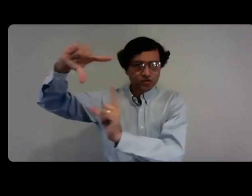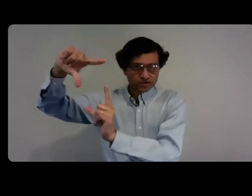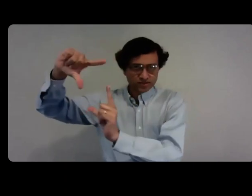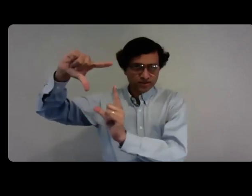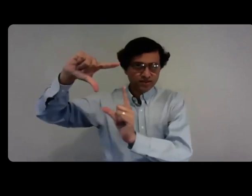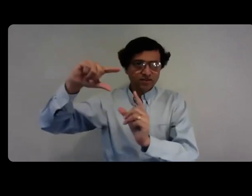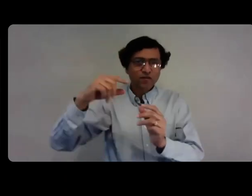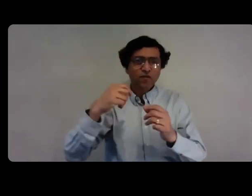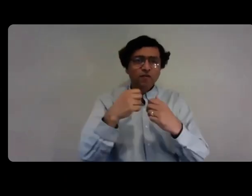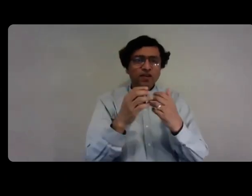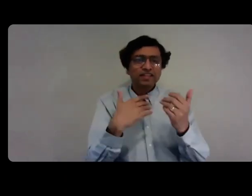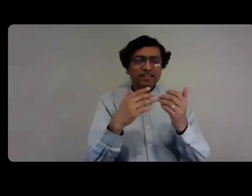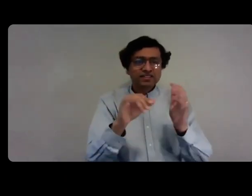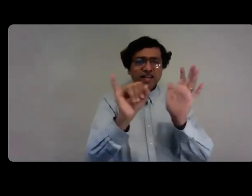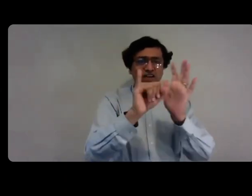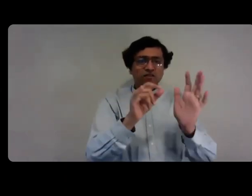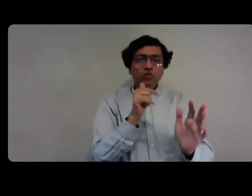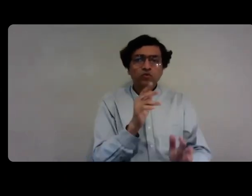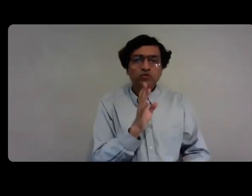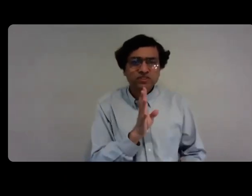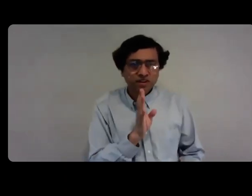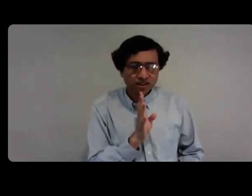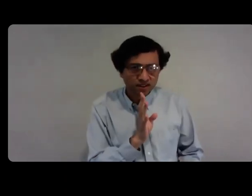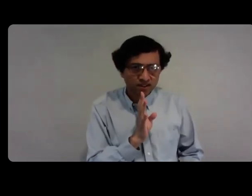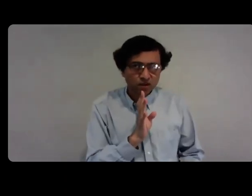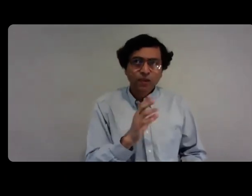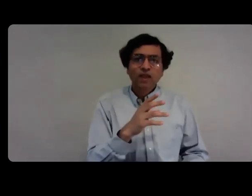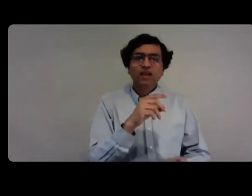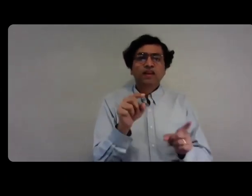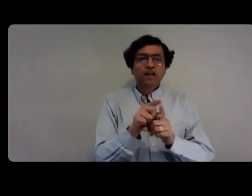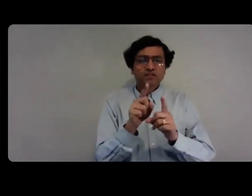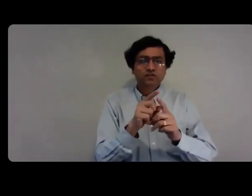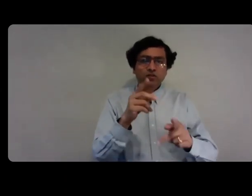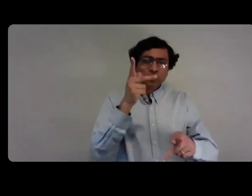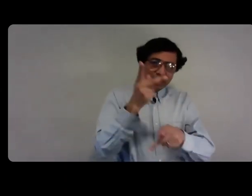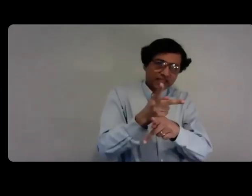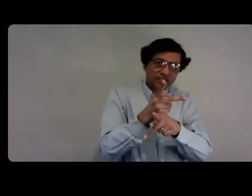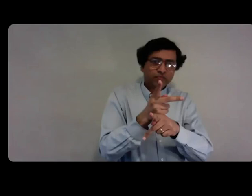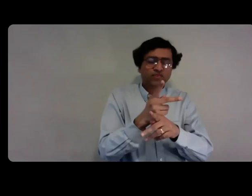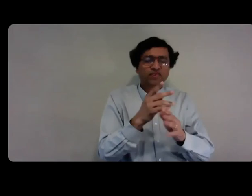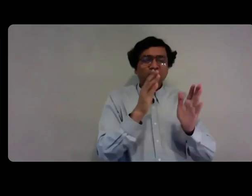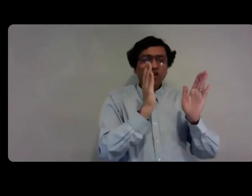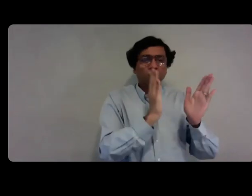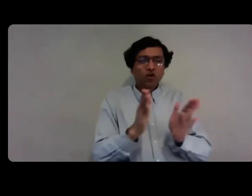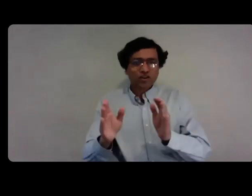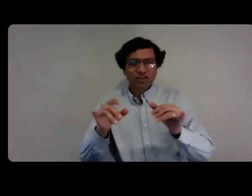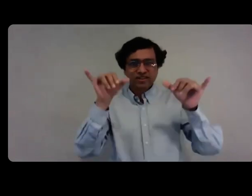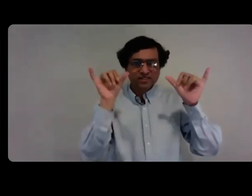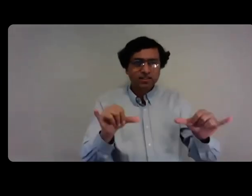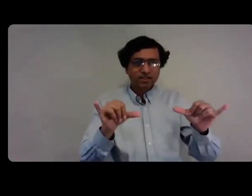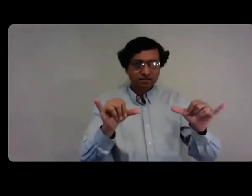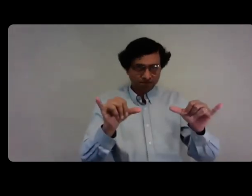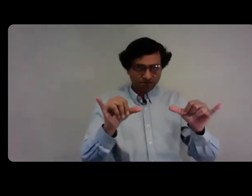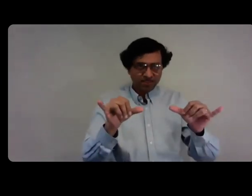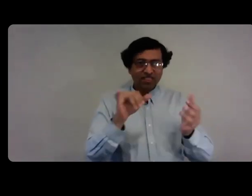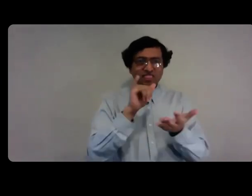be input into each video frame so that you can identify who the speaker is automatically.